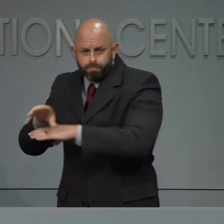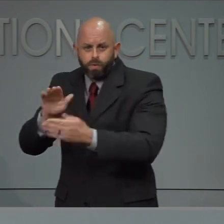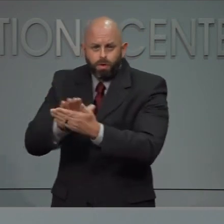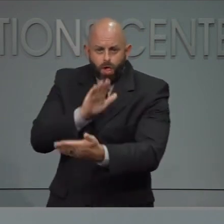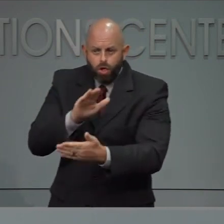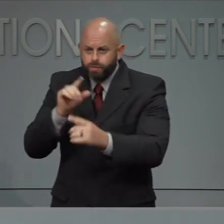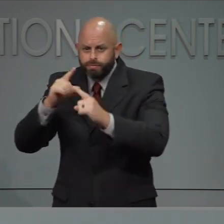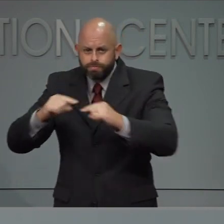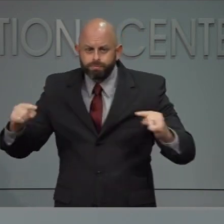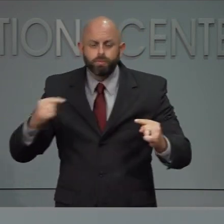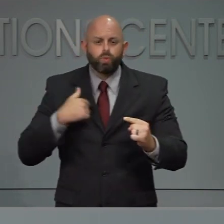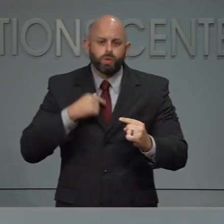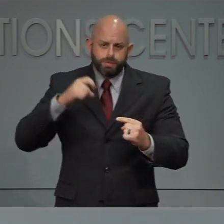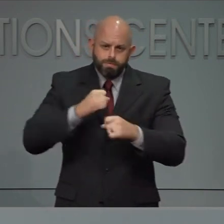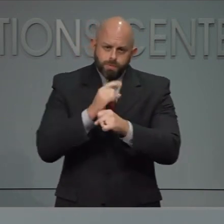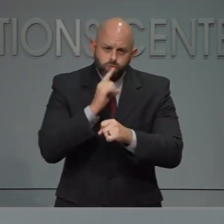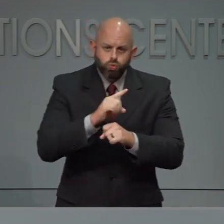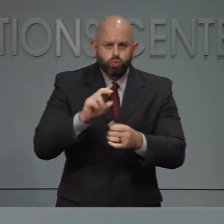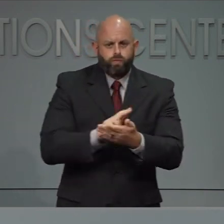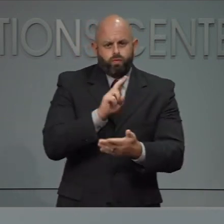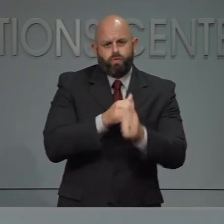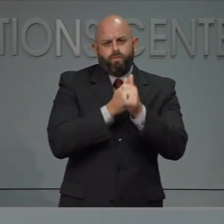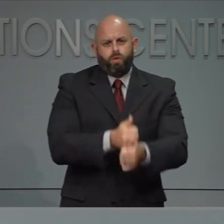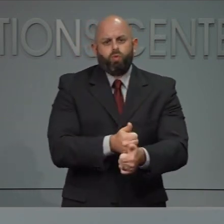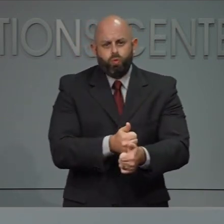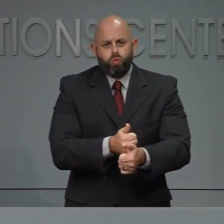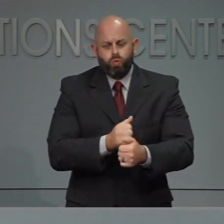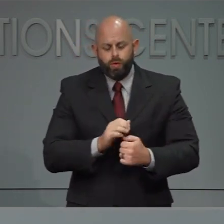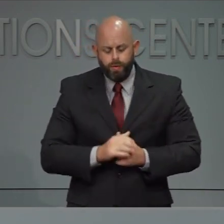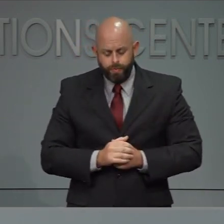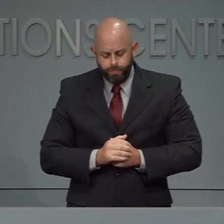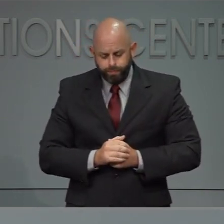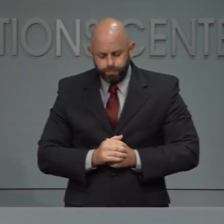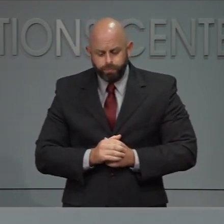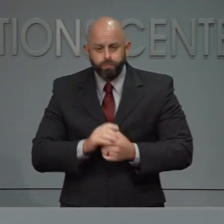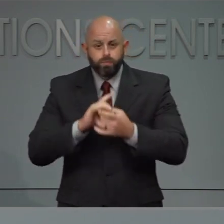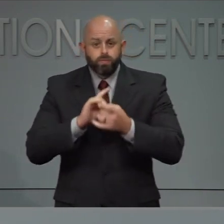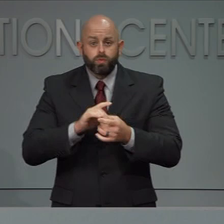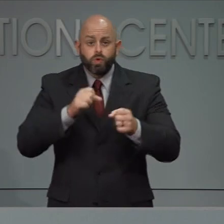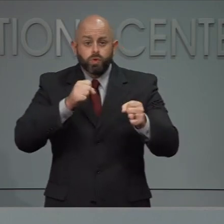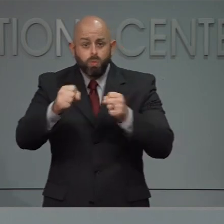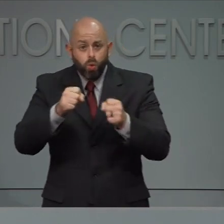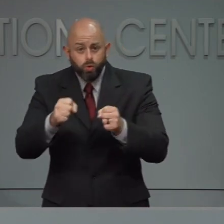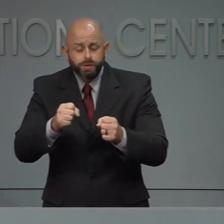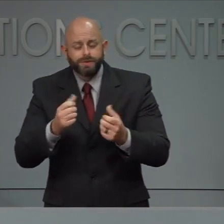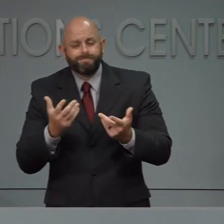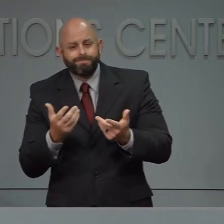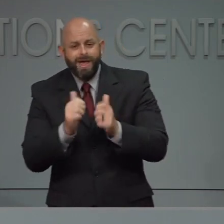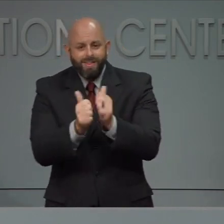THE IMPLEMENTATION THAT UNIVERSITIES ARE DOING AND AS FAR AS ATHLETICS. I THINK THAT THEY'RE THEY'RE DIFFERENT KINDS